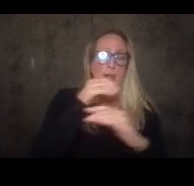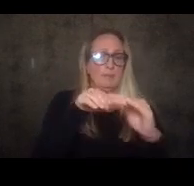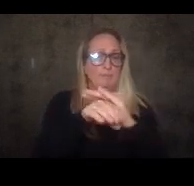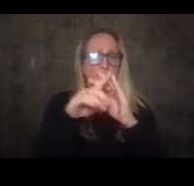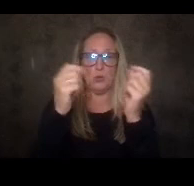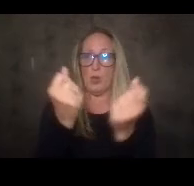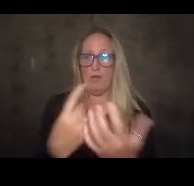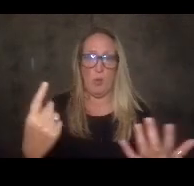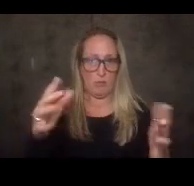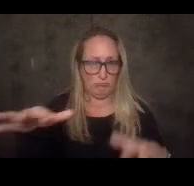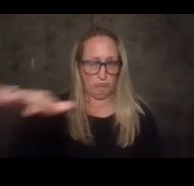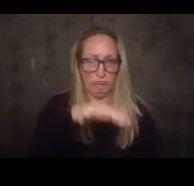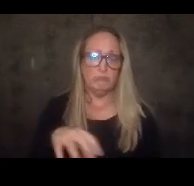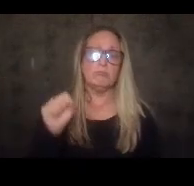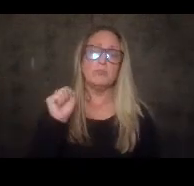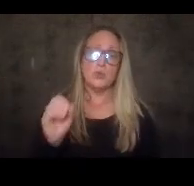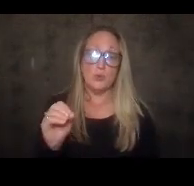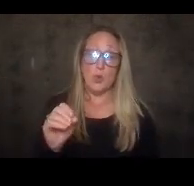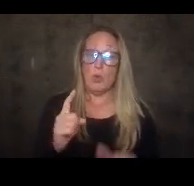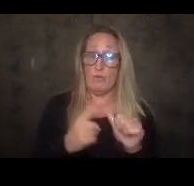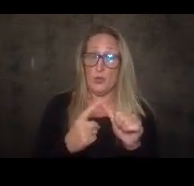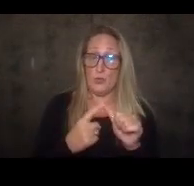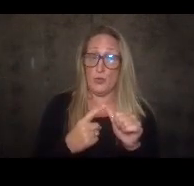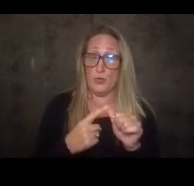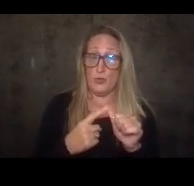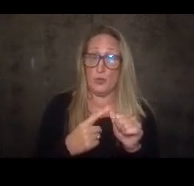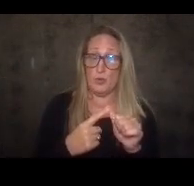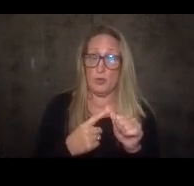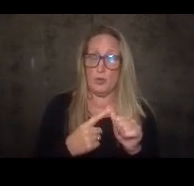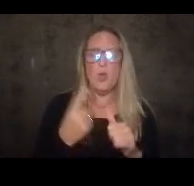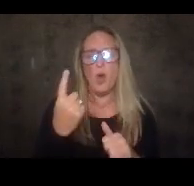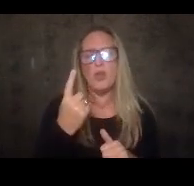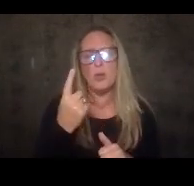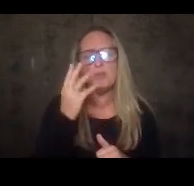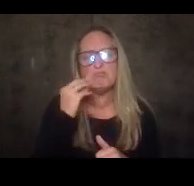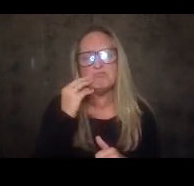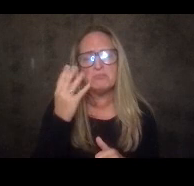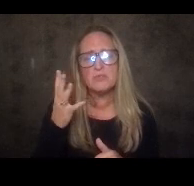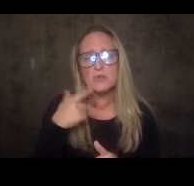everybody. So to start with, let's go to one that I think we're all probably familiar with Microsoft Word.